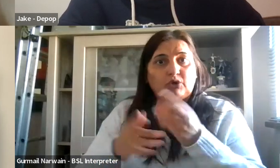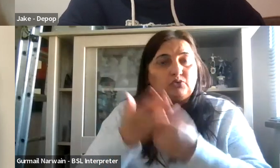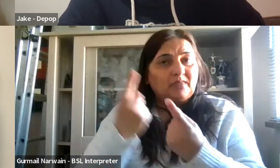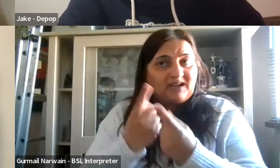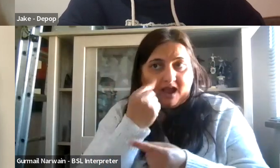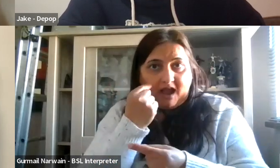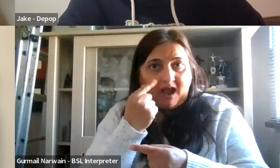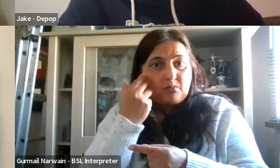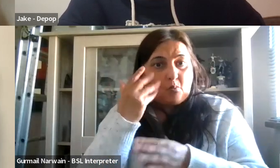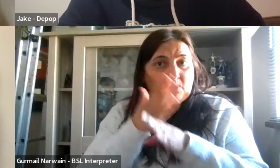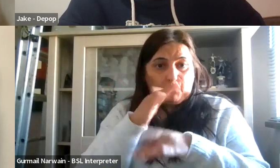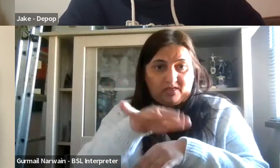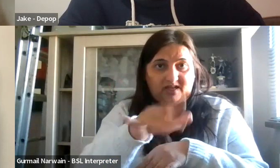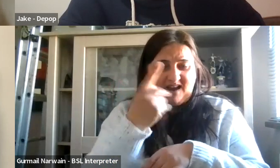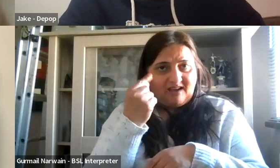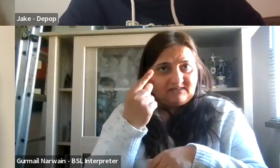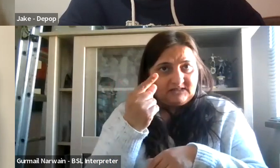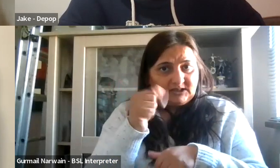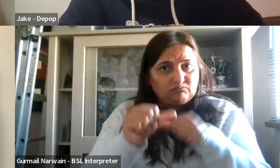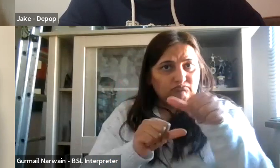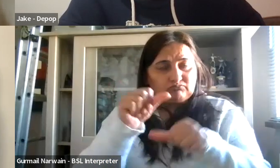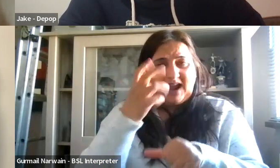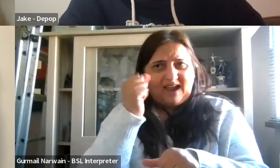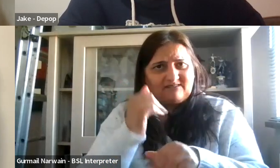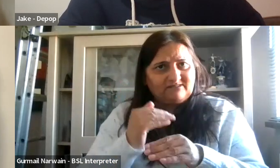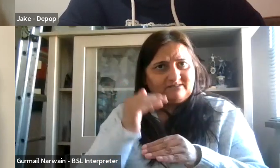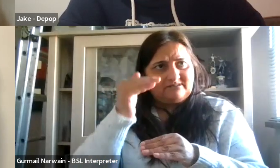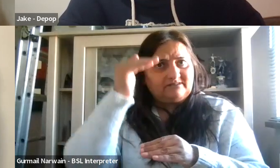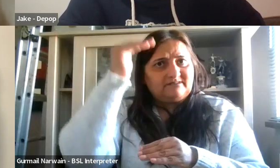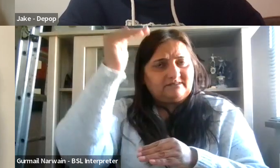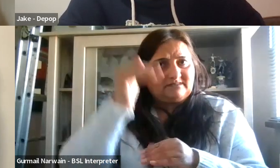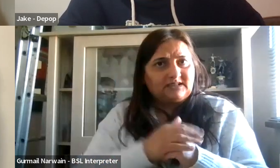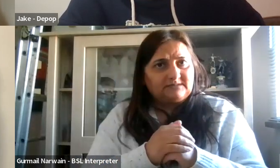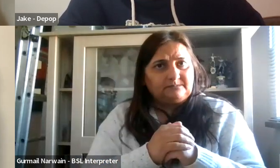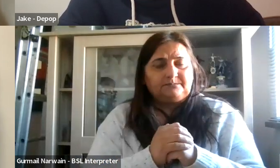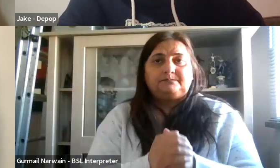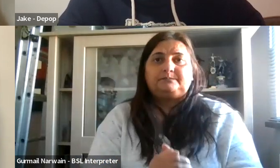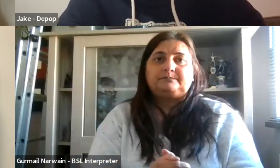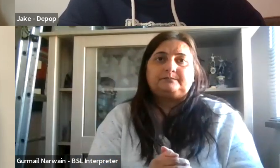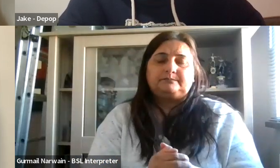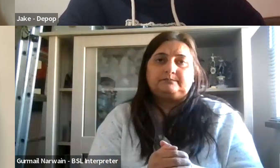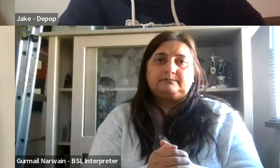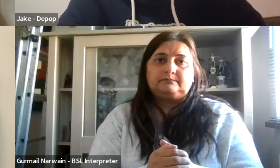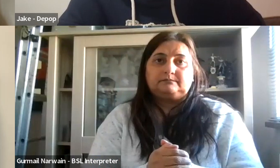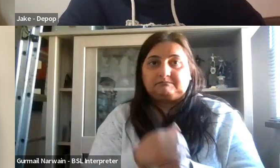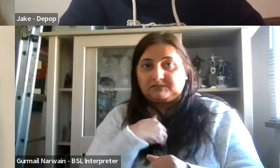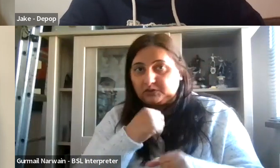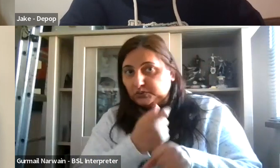they're there, is this, that sort of a progression through that people can can go to. Is that a progression through that people can go to. Yeah, cool. Yeah. Shall I take this one jay so as Jake alluded to?